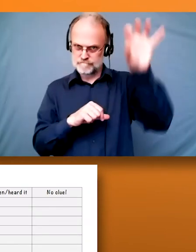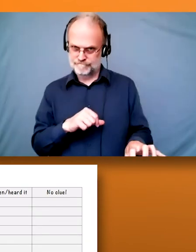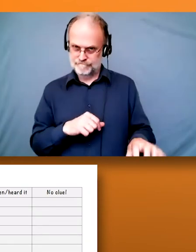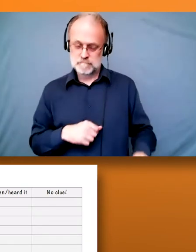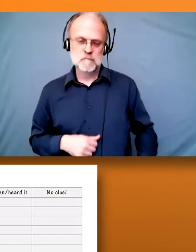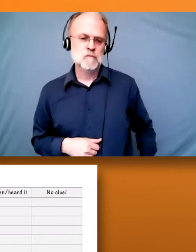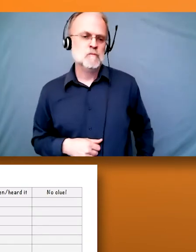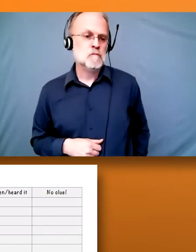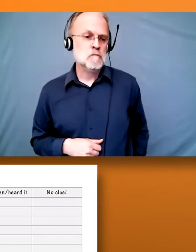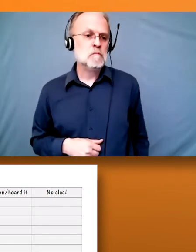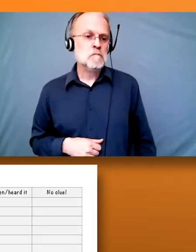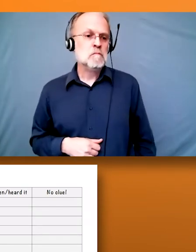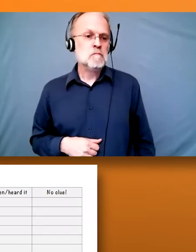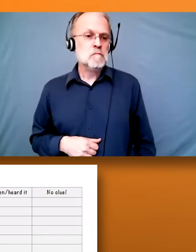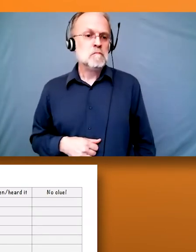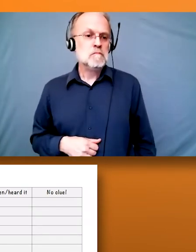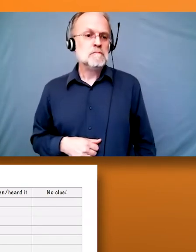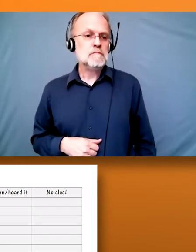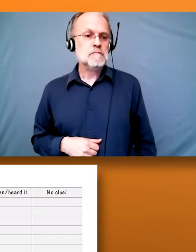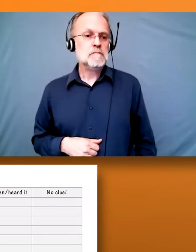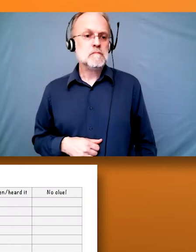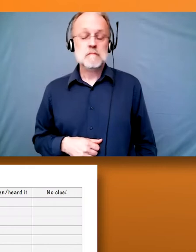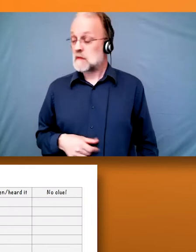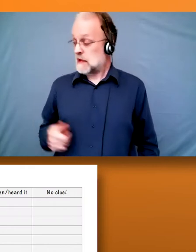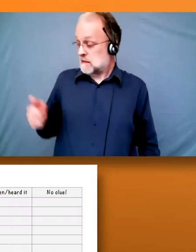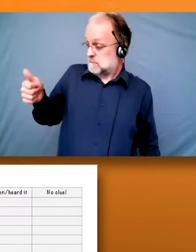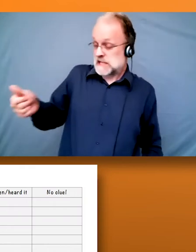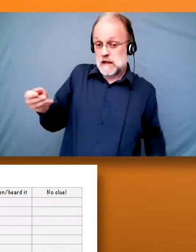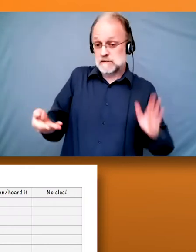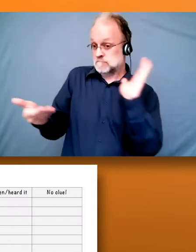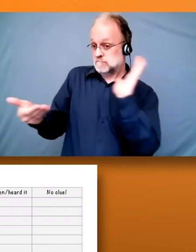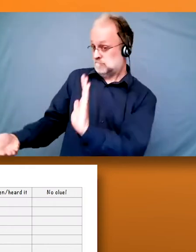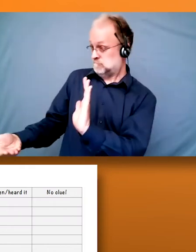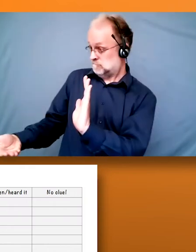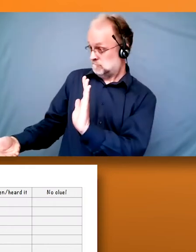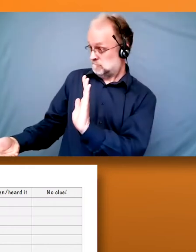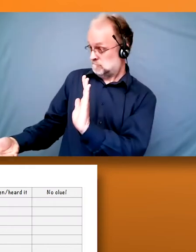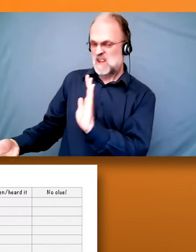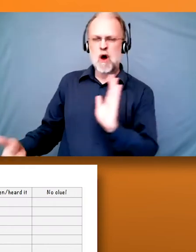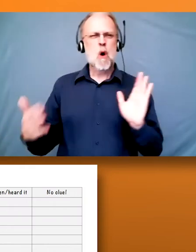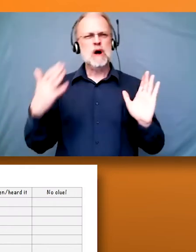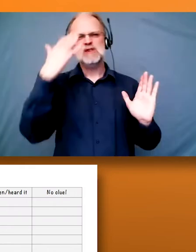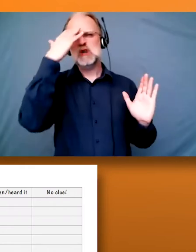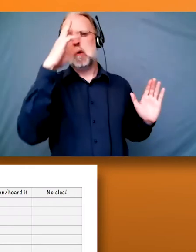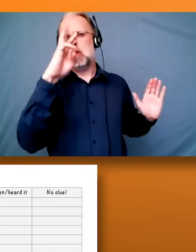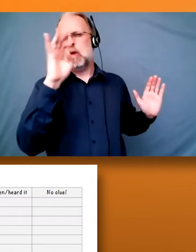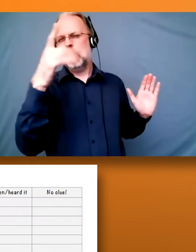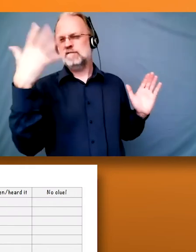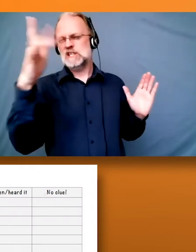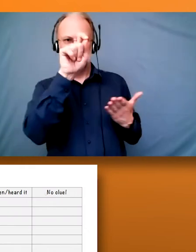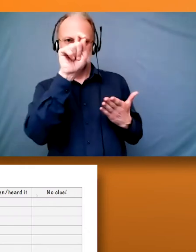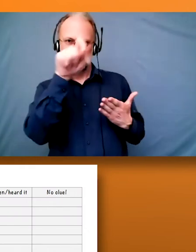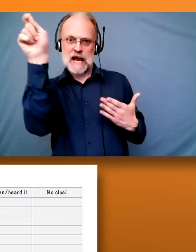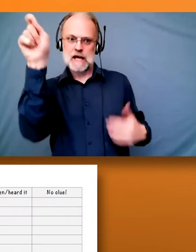you have all the words that you picked. And then you have, I know this word well,